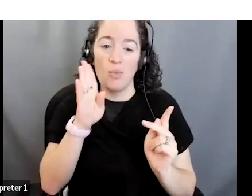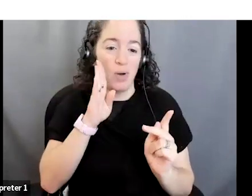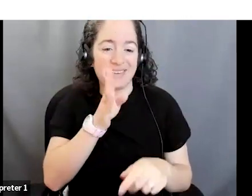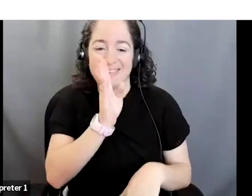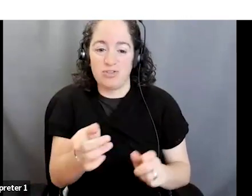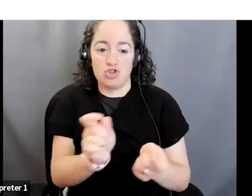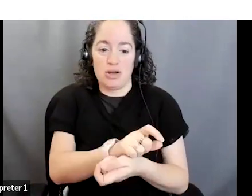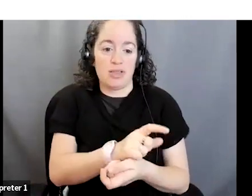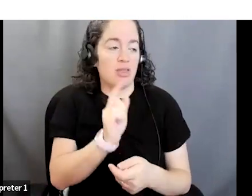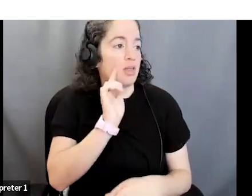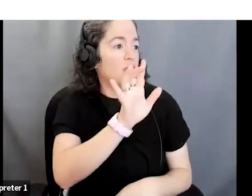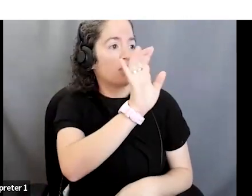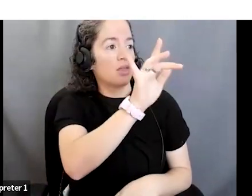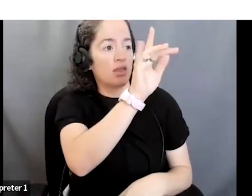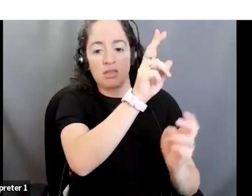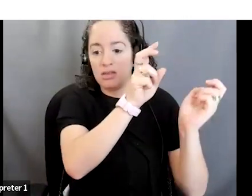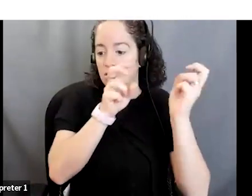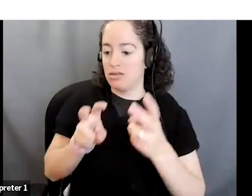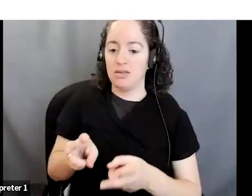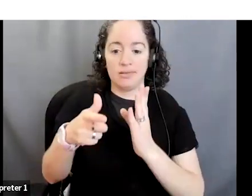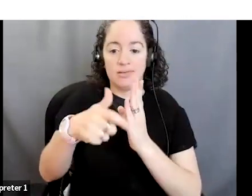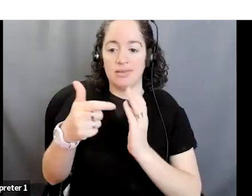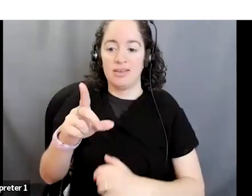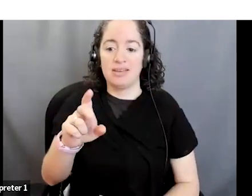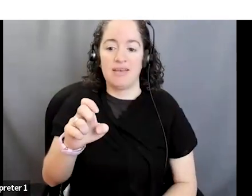they click the default contact form, they add some fields, they click publish,